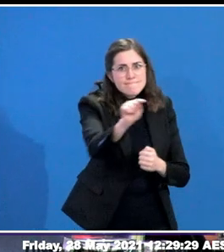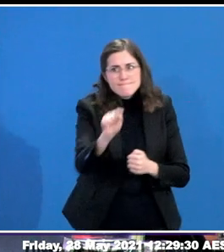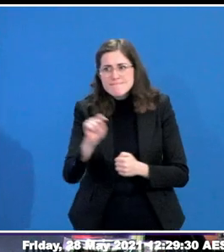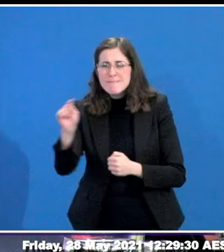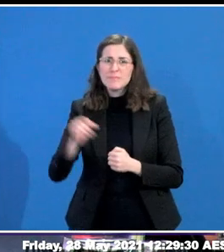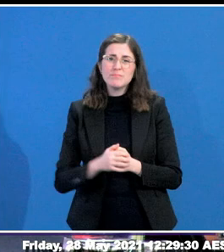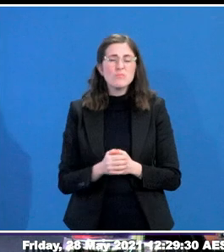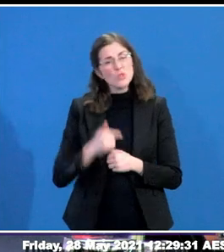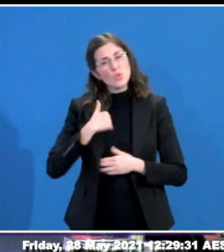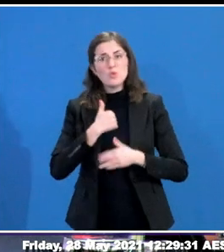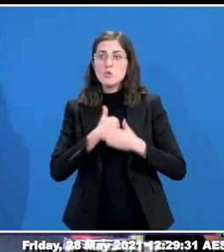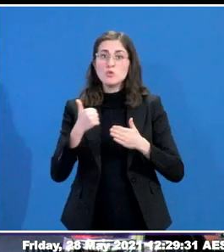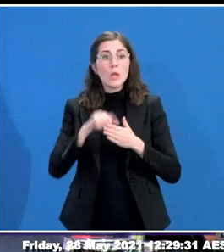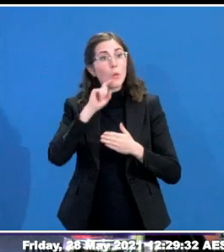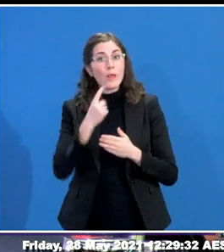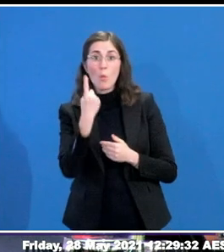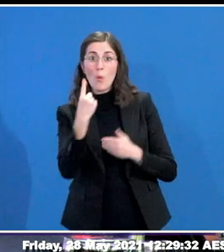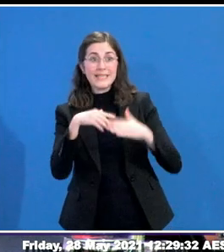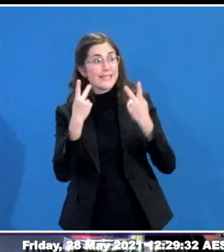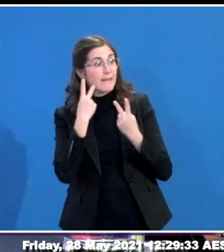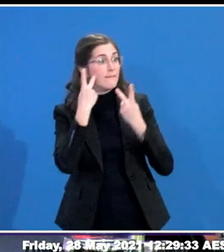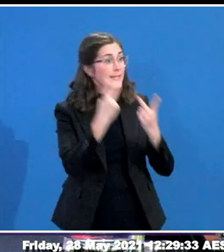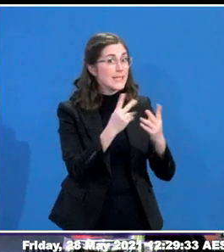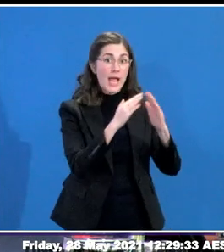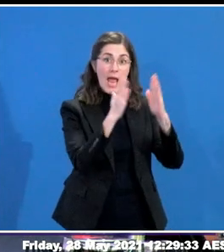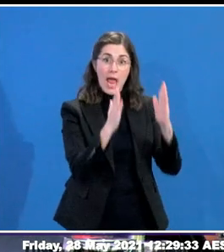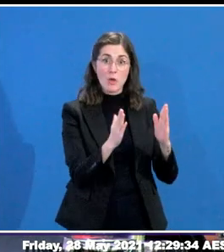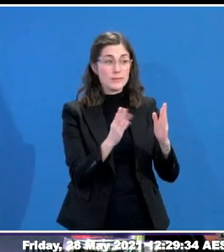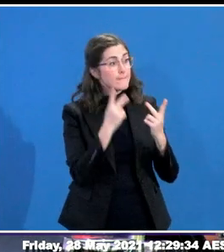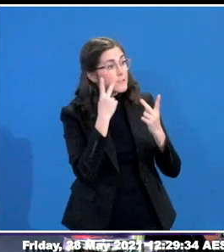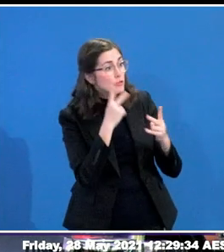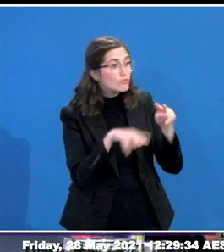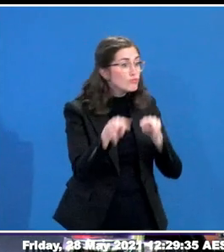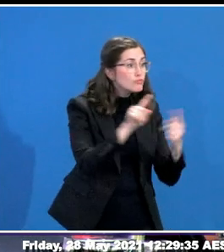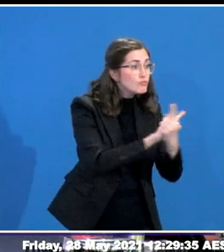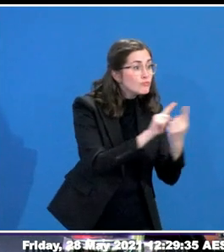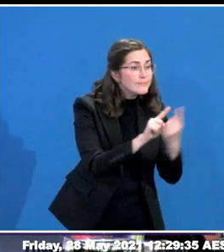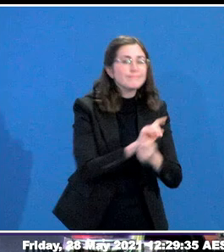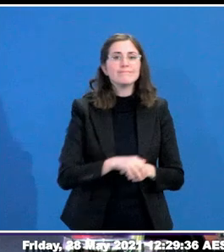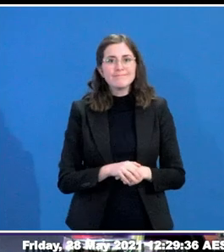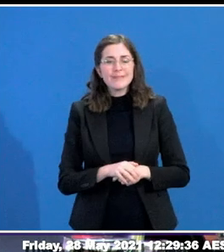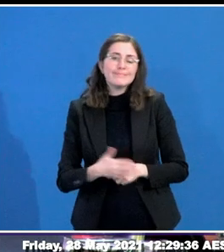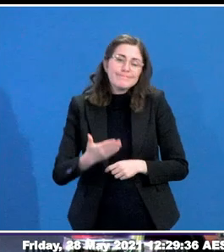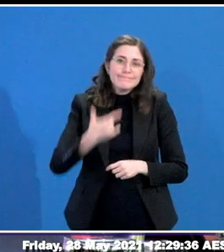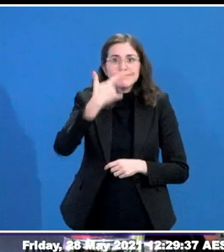going to visit houses. Needless to say COVID-19 in 2020 was very limited